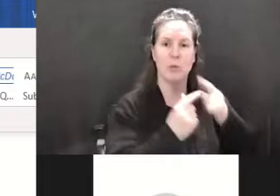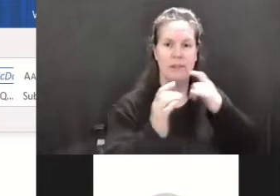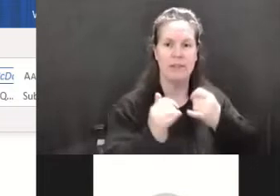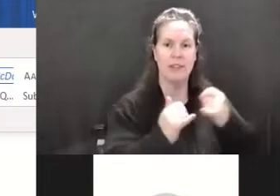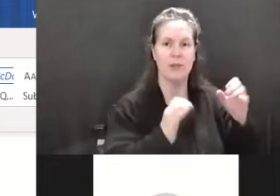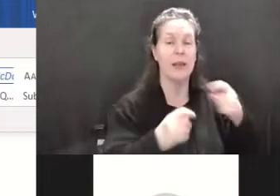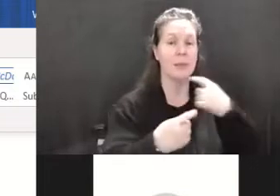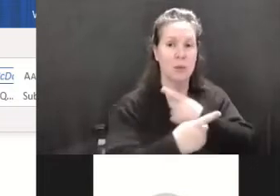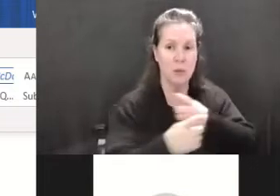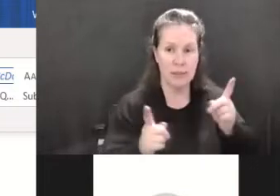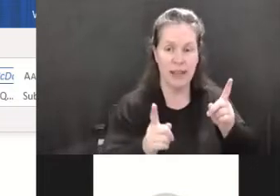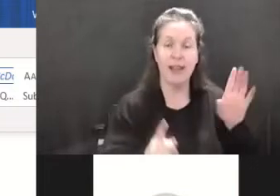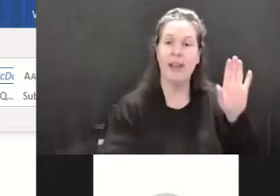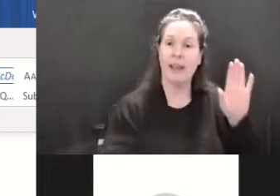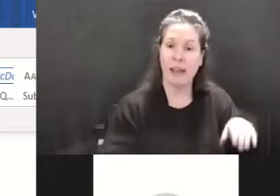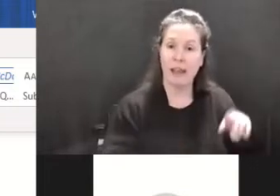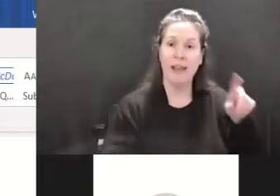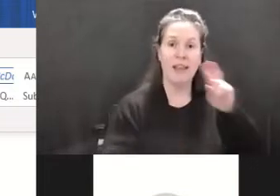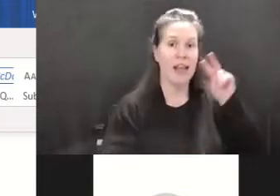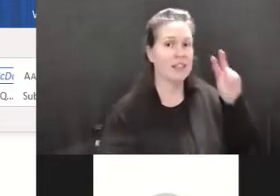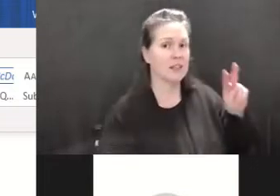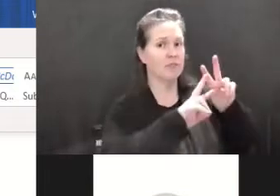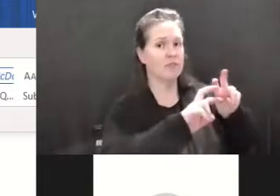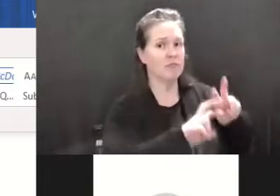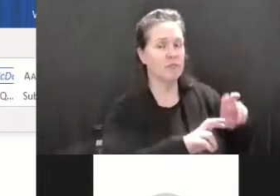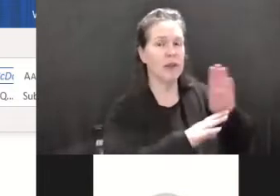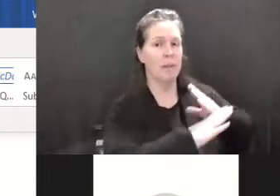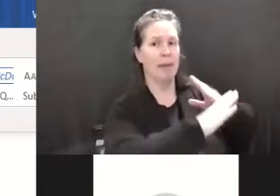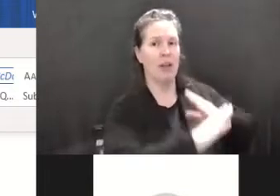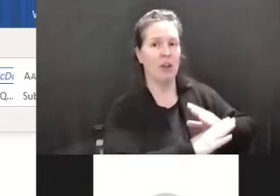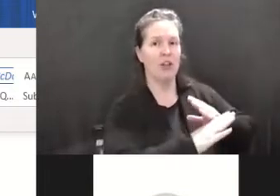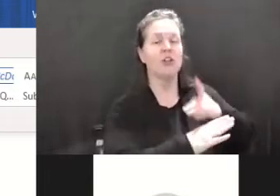"Hey, let's look at barriers that are existing for accessing care."